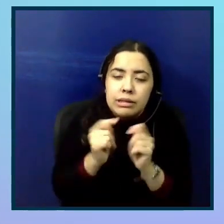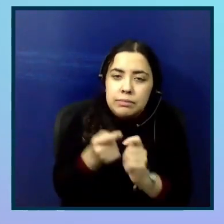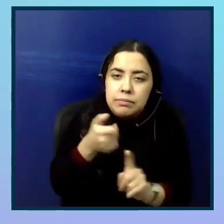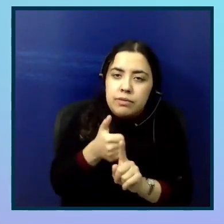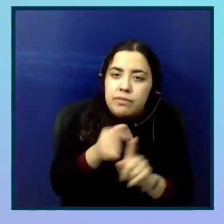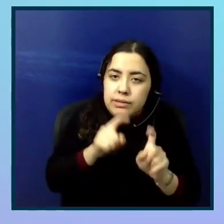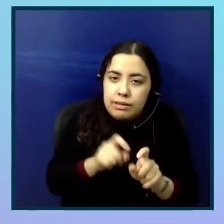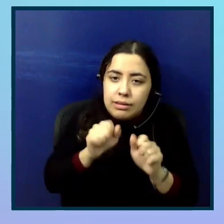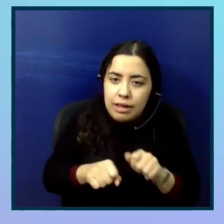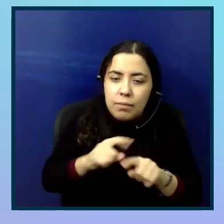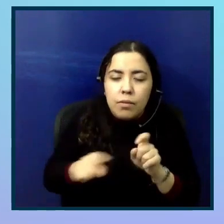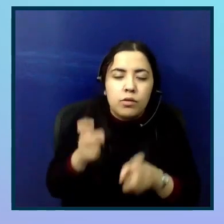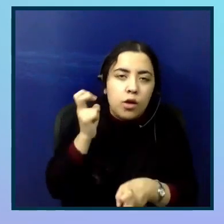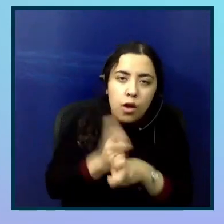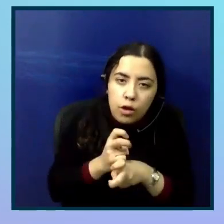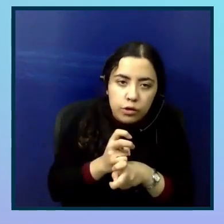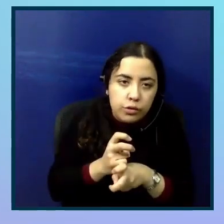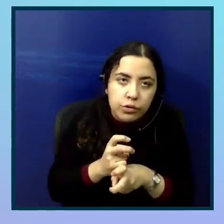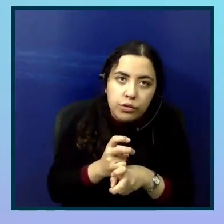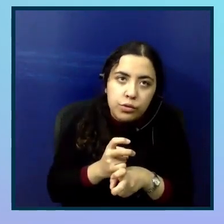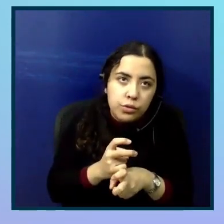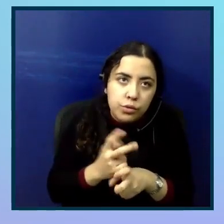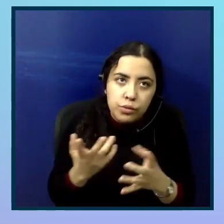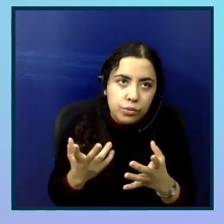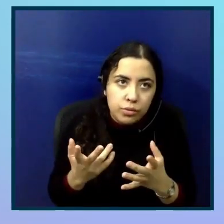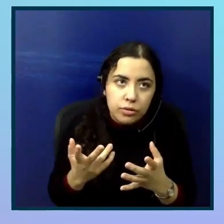but it's really difficult to scale that up to a product that's large as Slack.